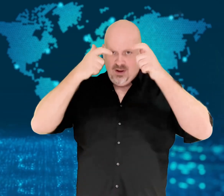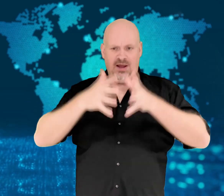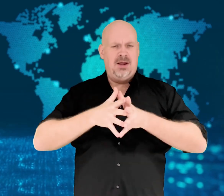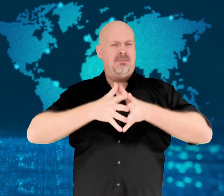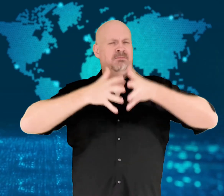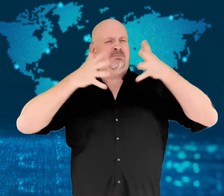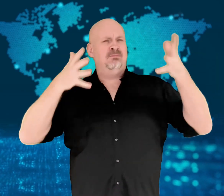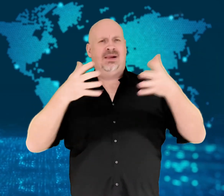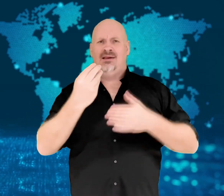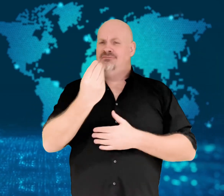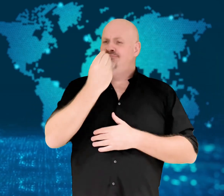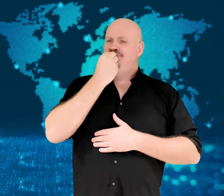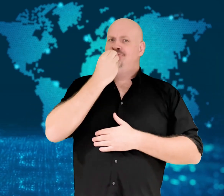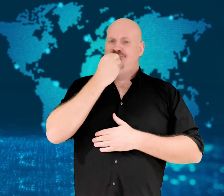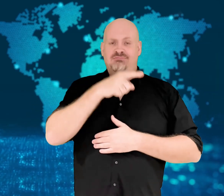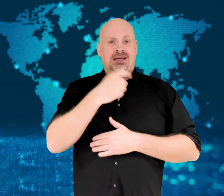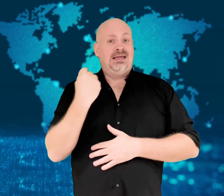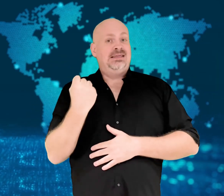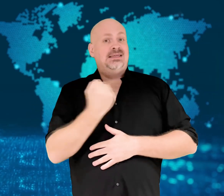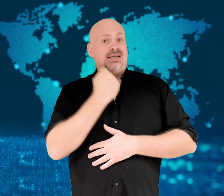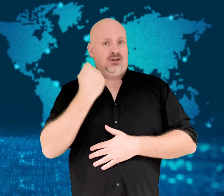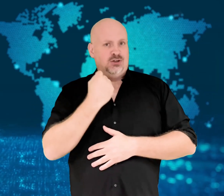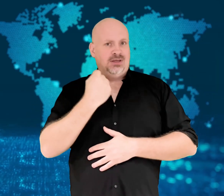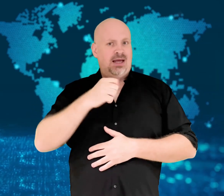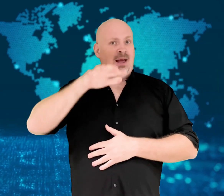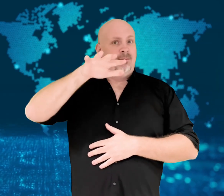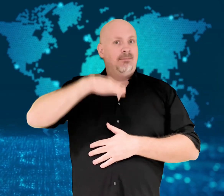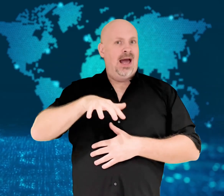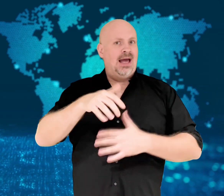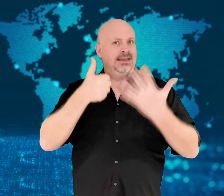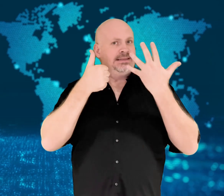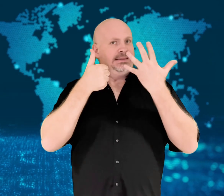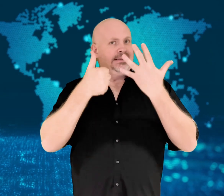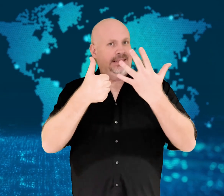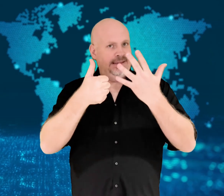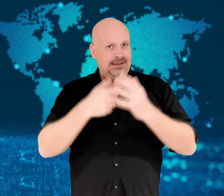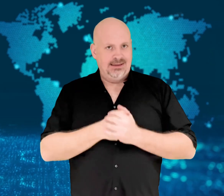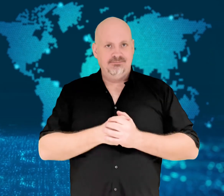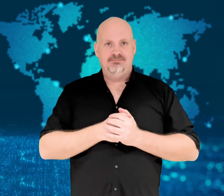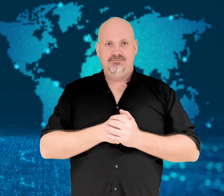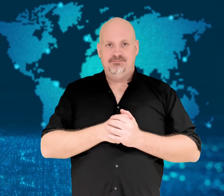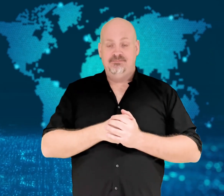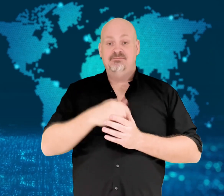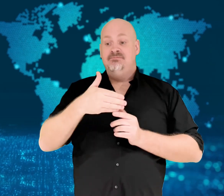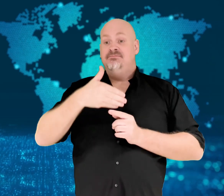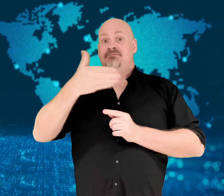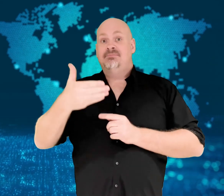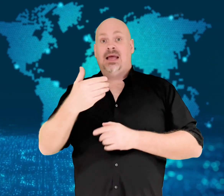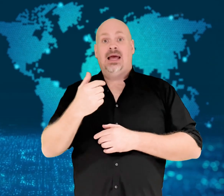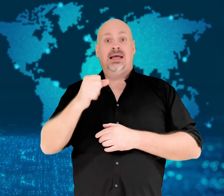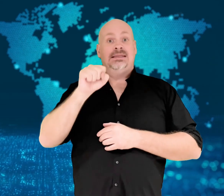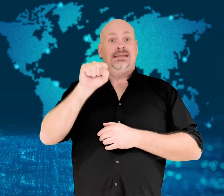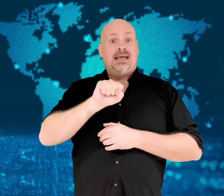Sunday, May 7th, will be a "Coronation Concert." Several thousand people